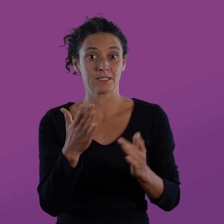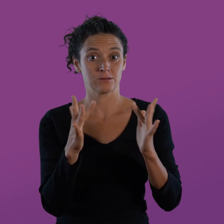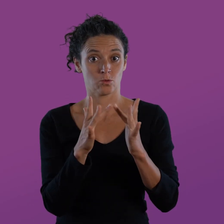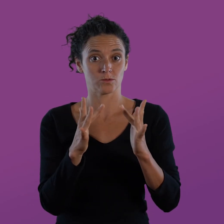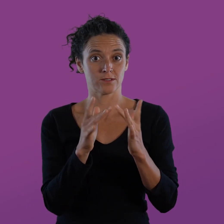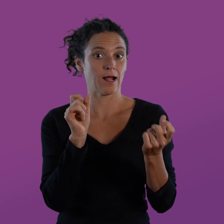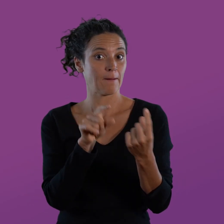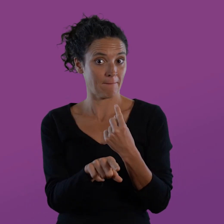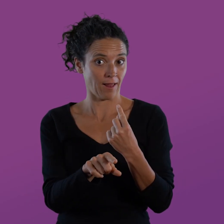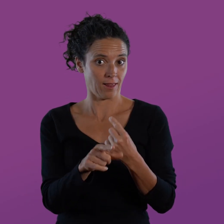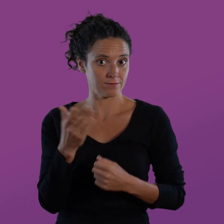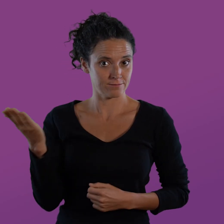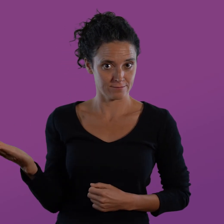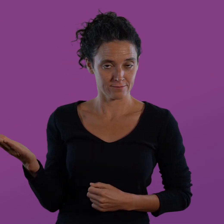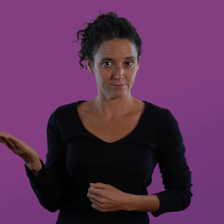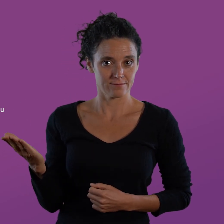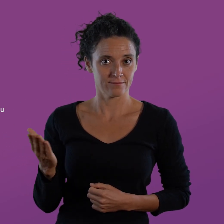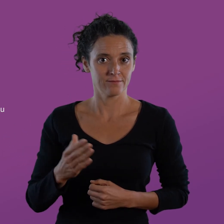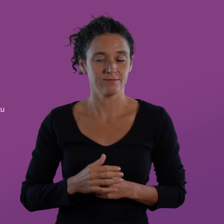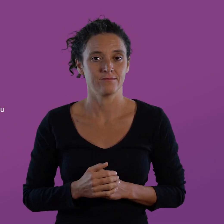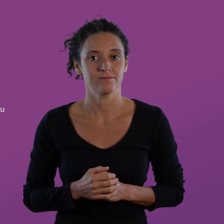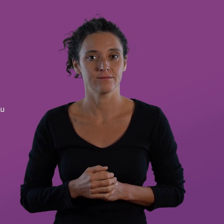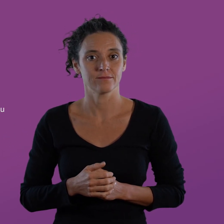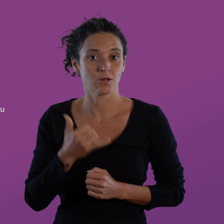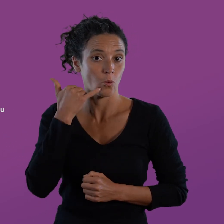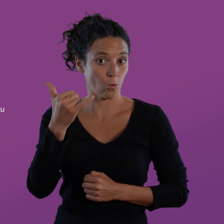Please contact us on email: Call: